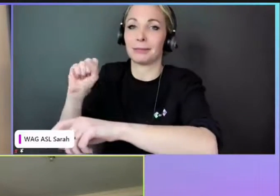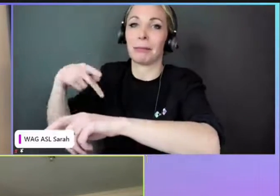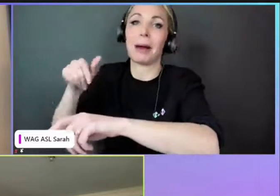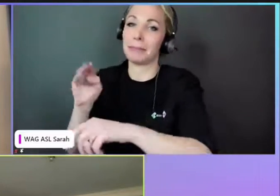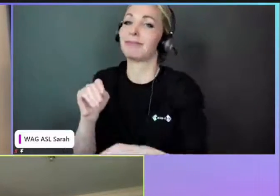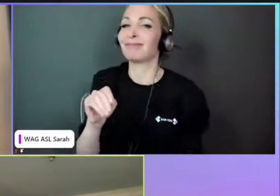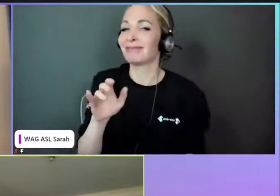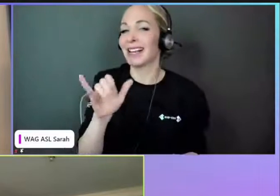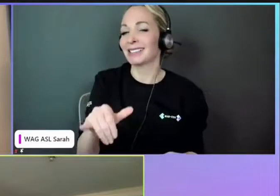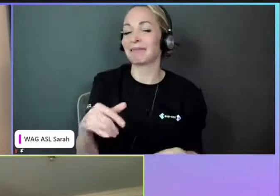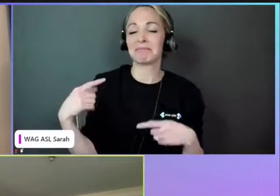Oh, we got that one.